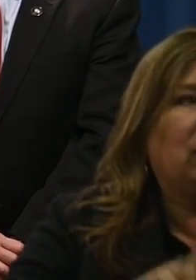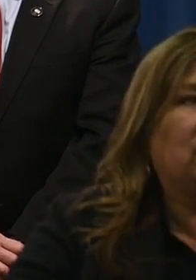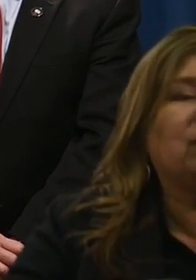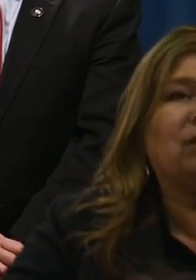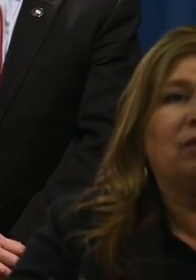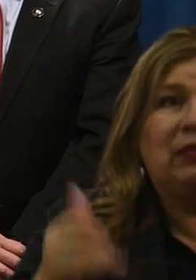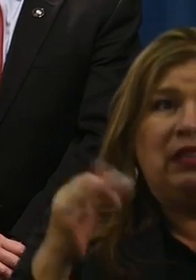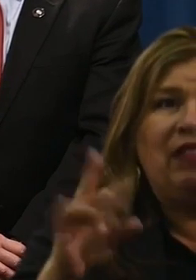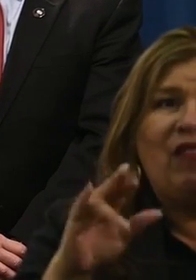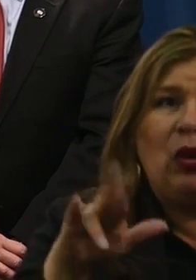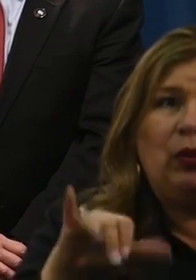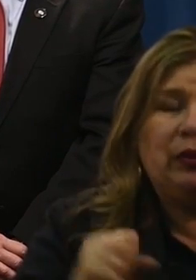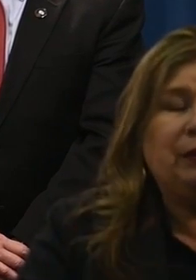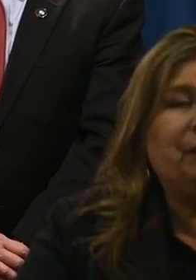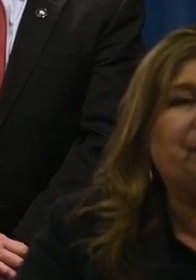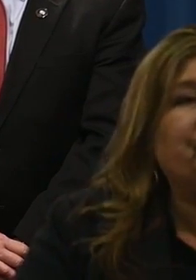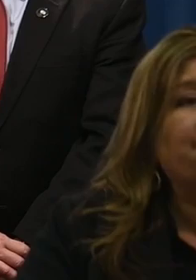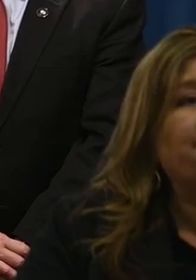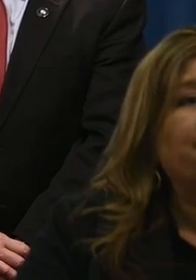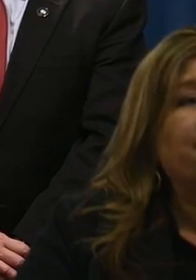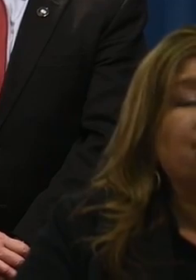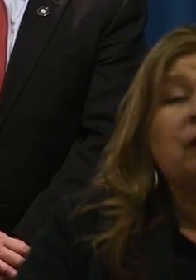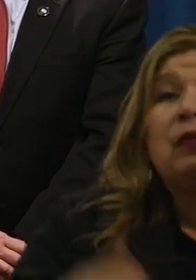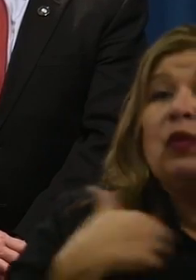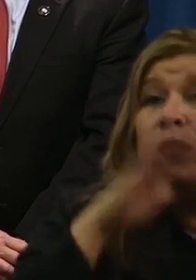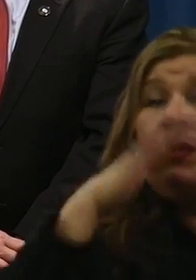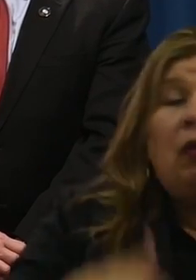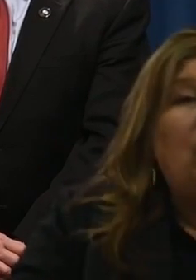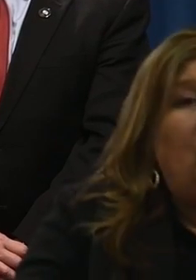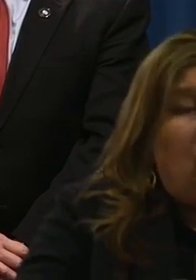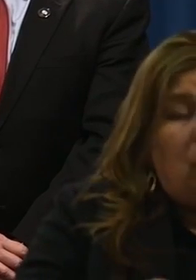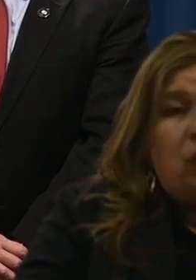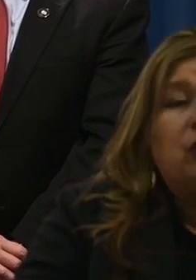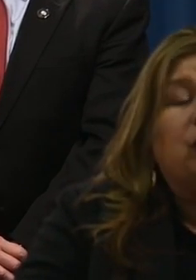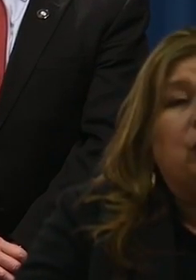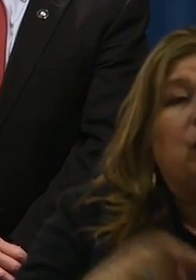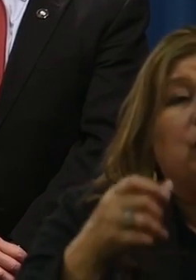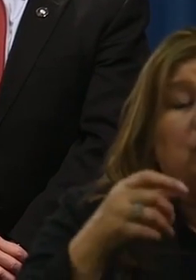We also will expand the testing protocols to even more passengers as